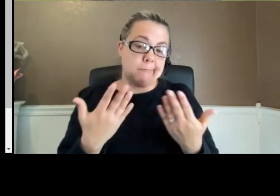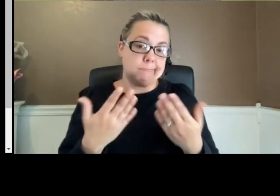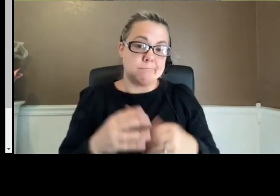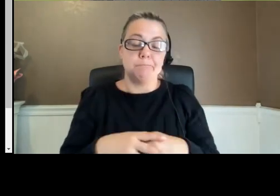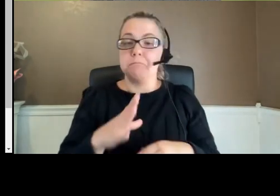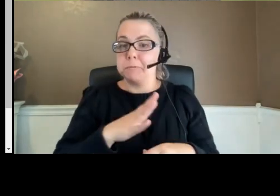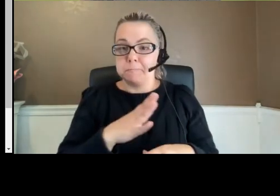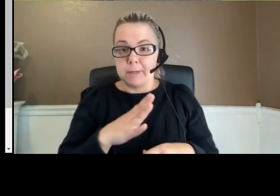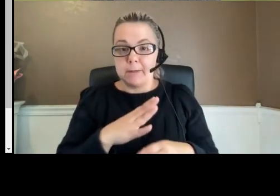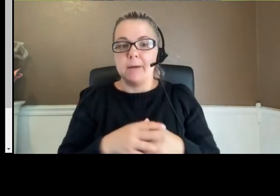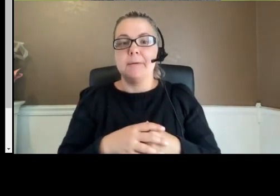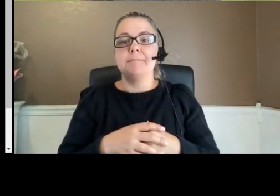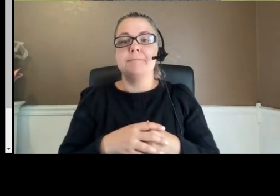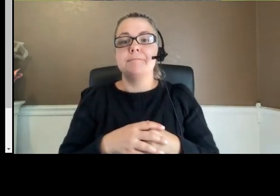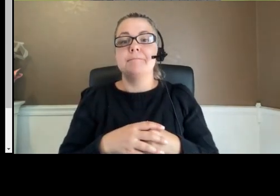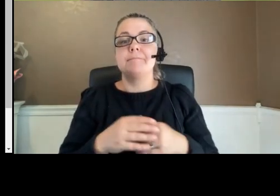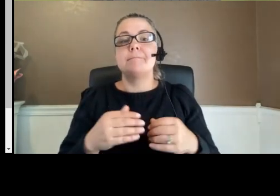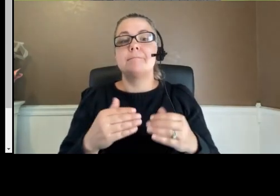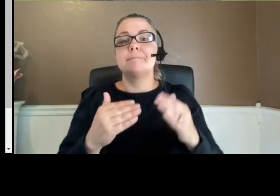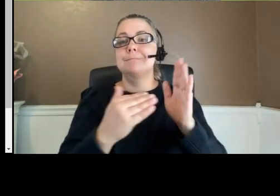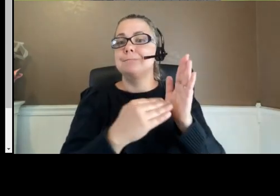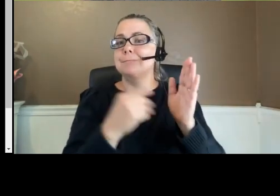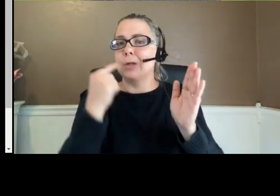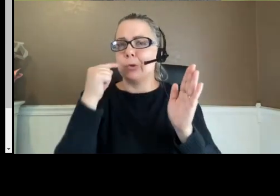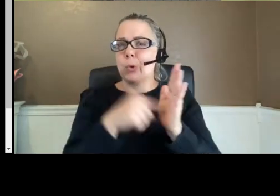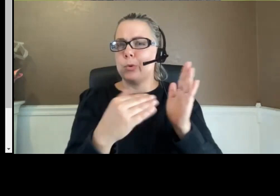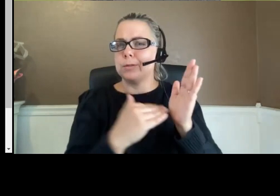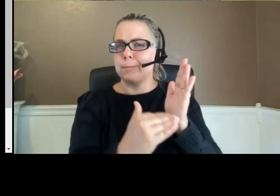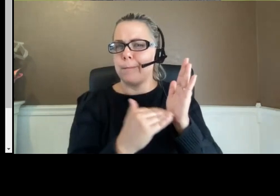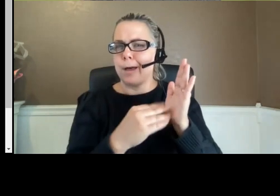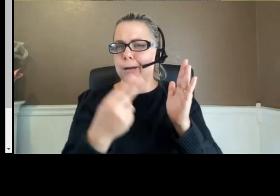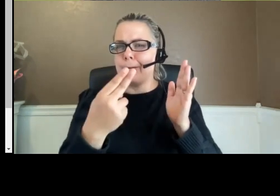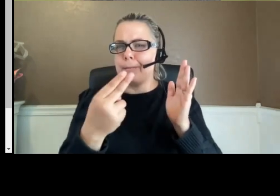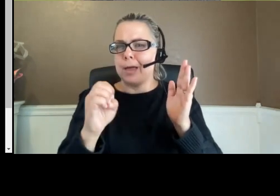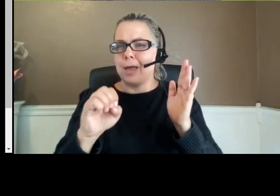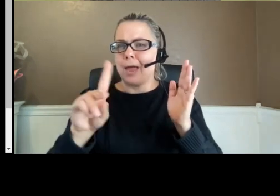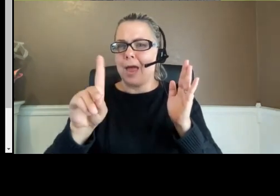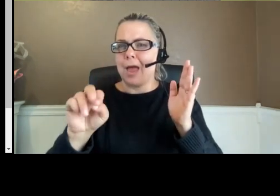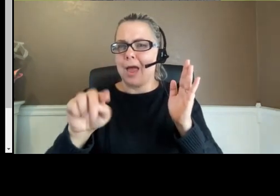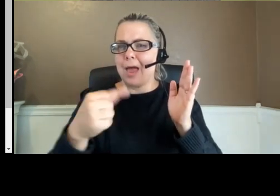There is, though, at the very bottom a heading five and there's an icon next to this heading five